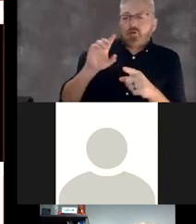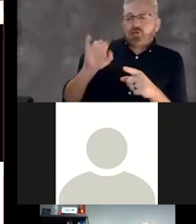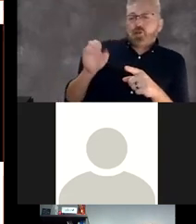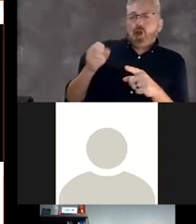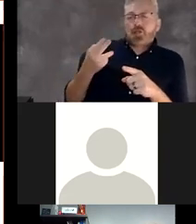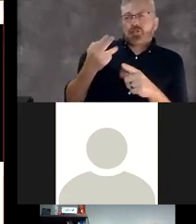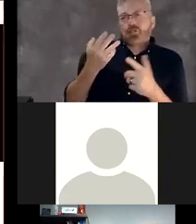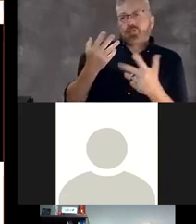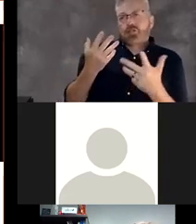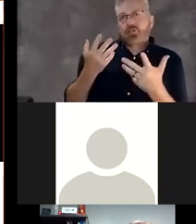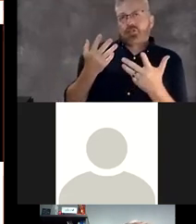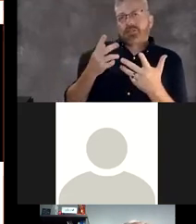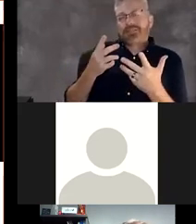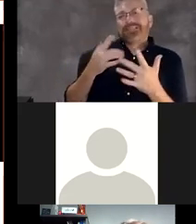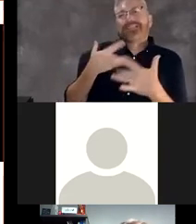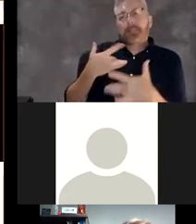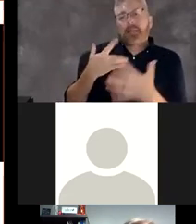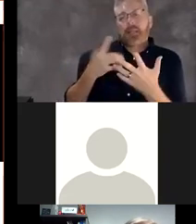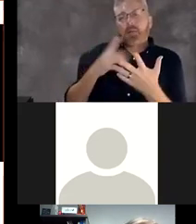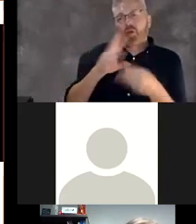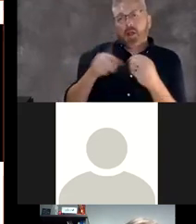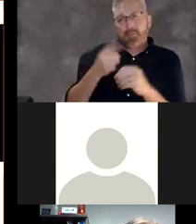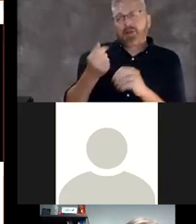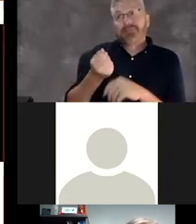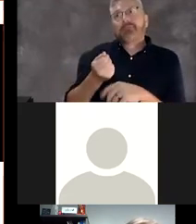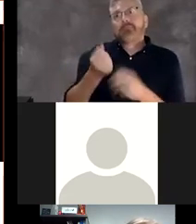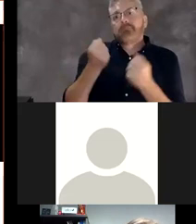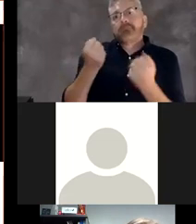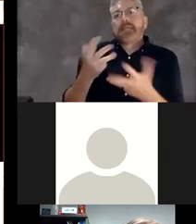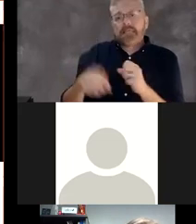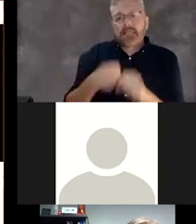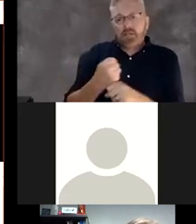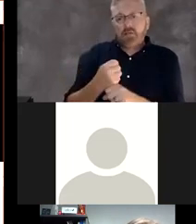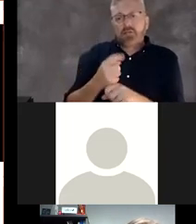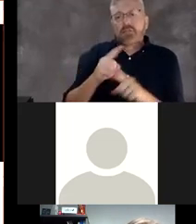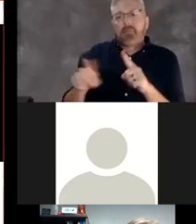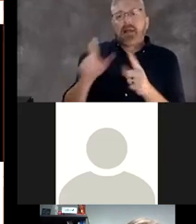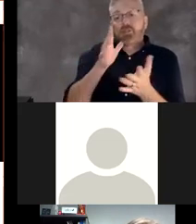MANY YEARS, USUALLY. AND ALWAYS YOU HAVE TO BE 18